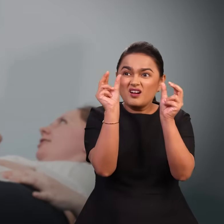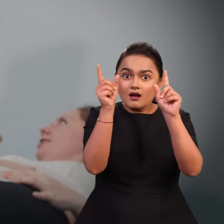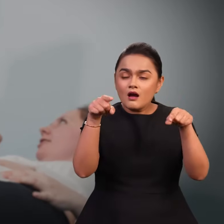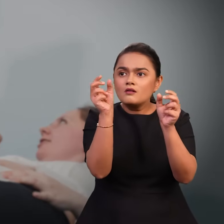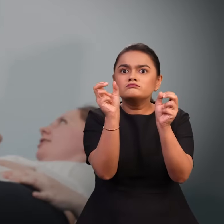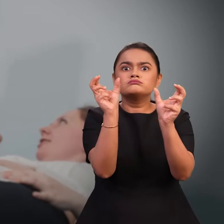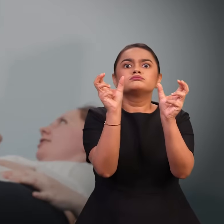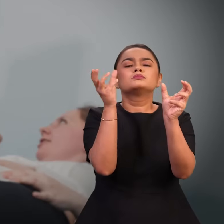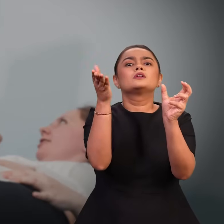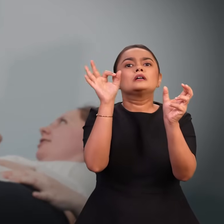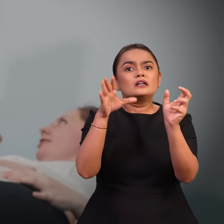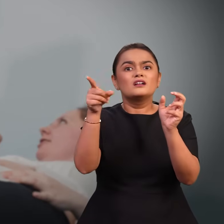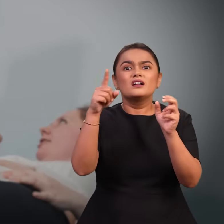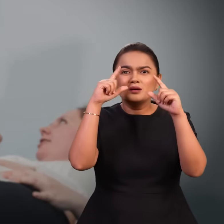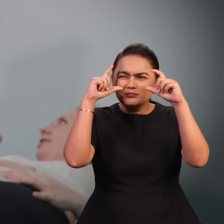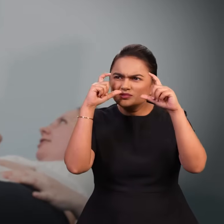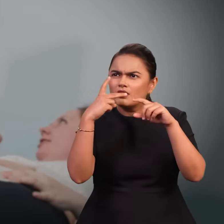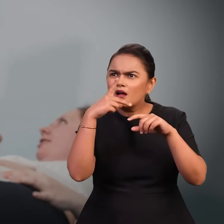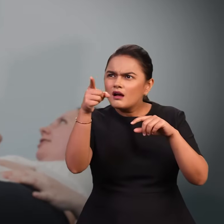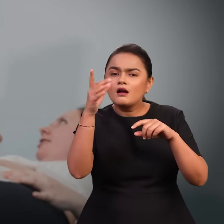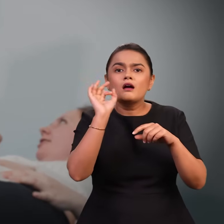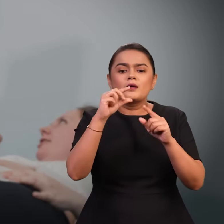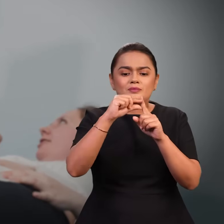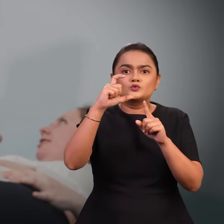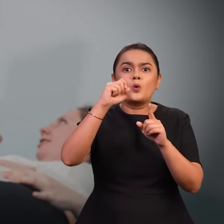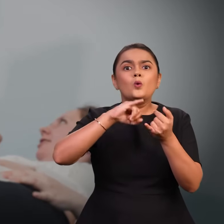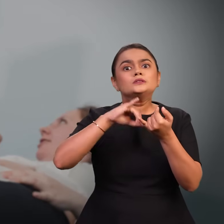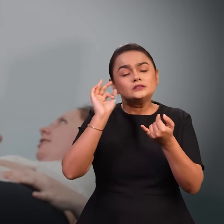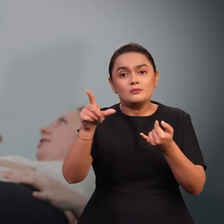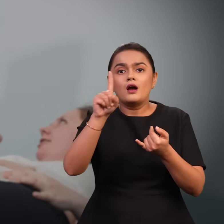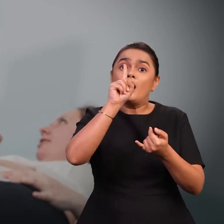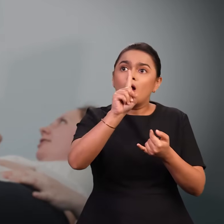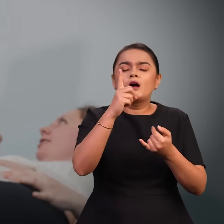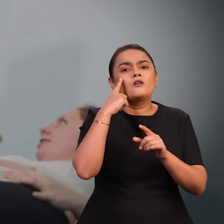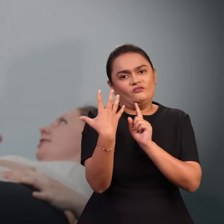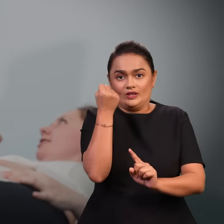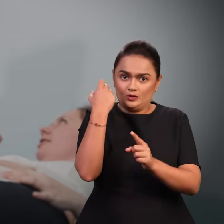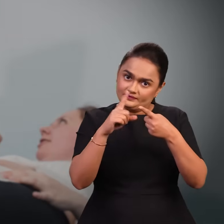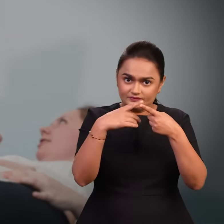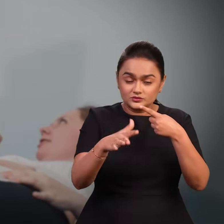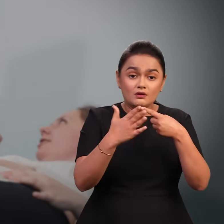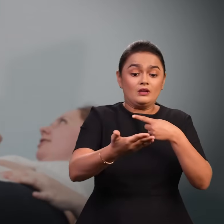enlarged ovaries, and PCOS, then one part of the diagnosis is done.